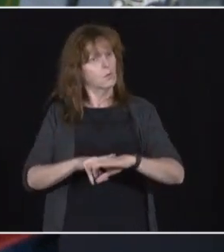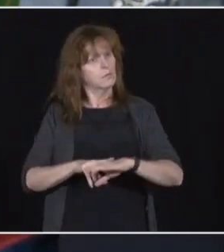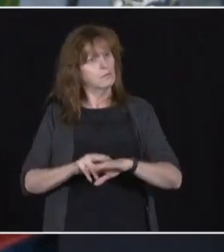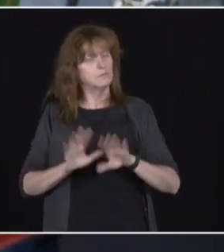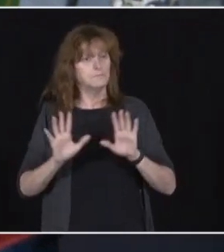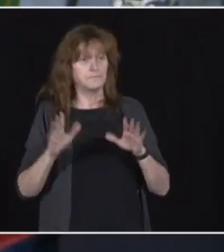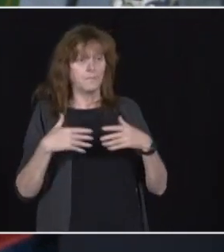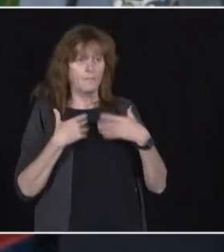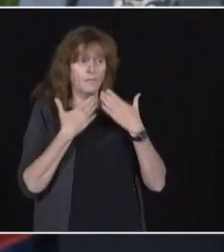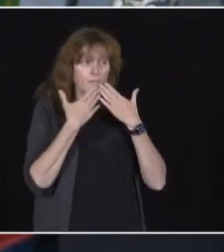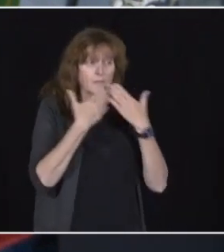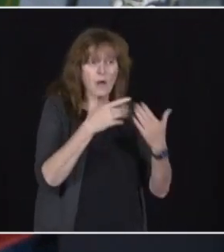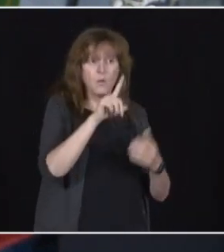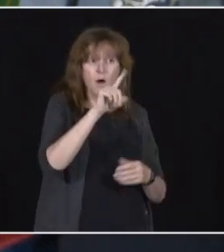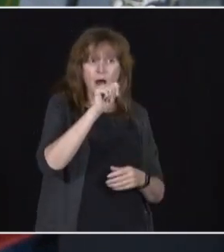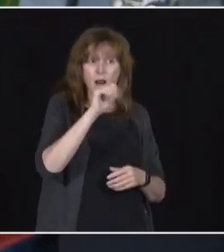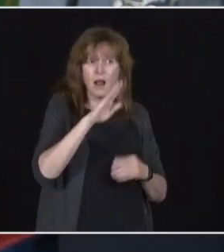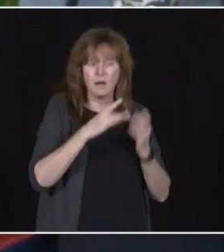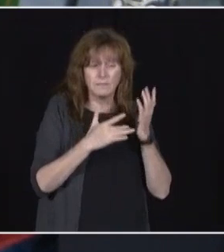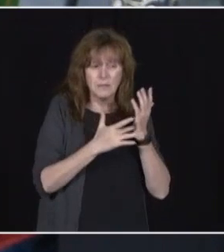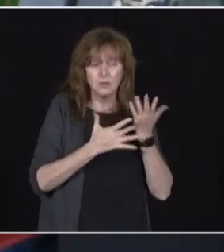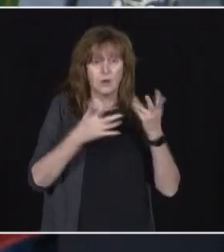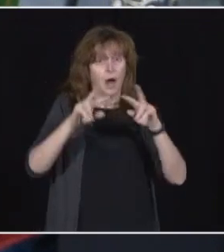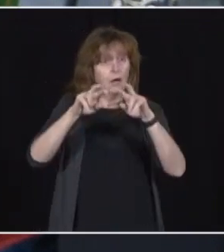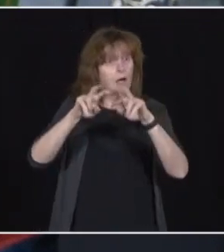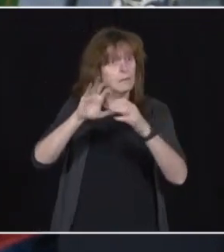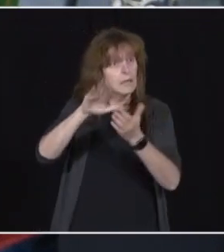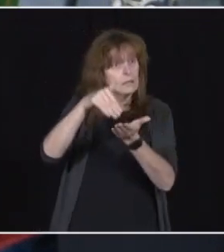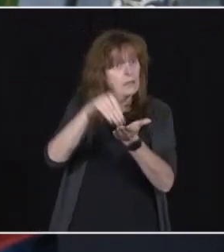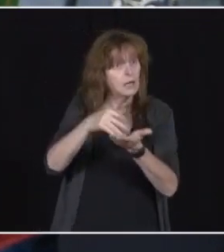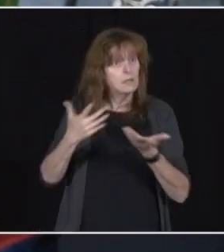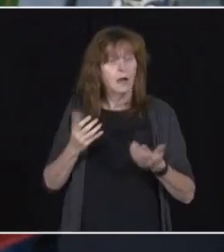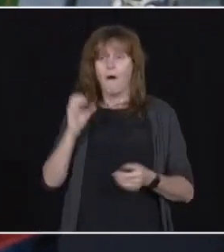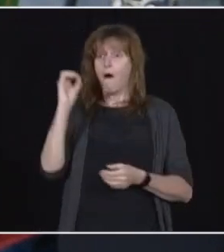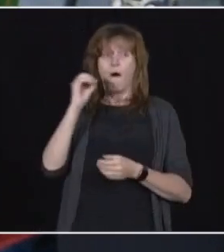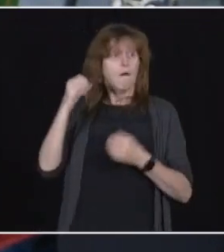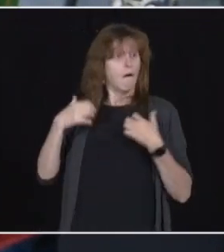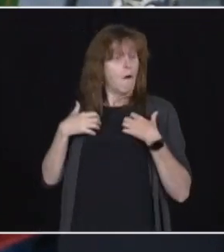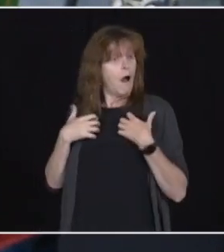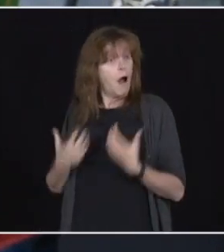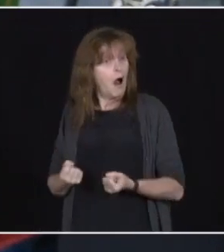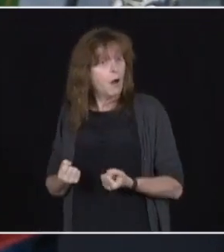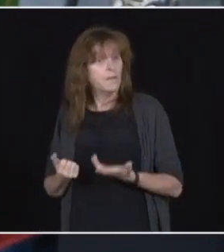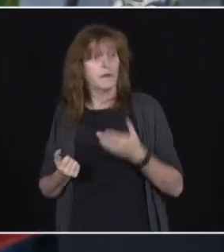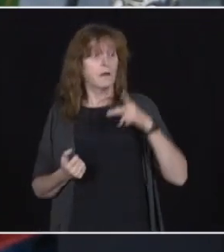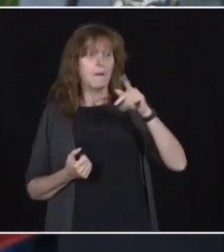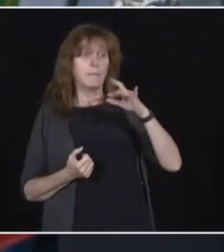And I have to think all of the medical lab technicians, those working in our assessment centres, the hard-working people at